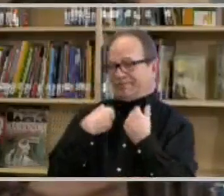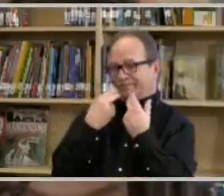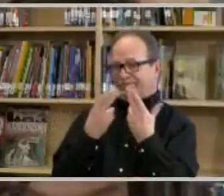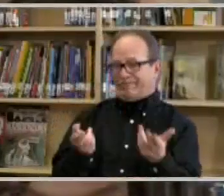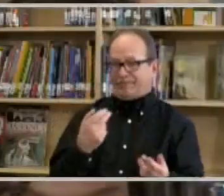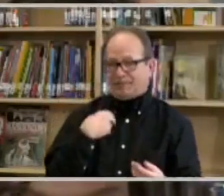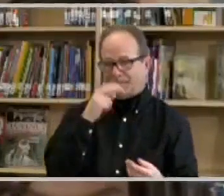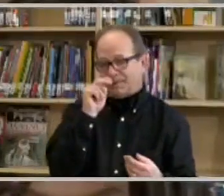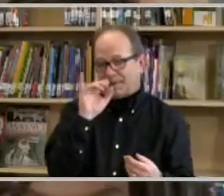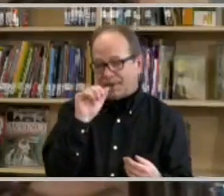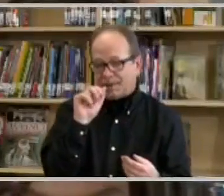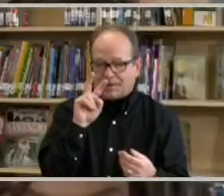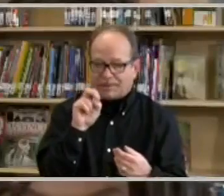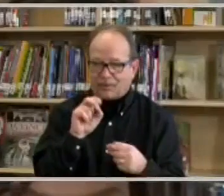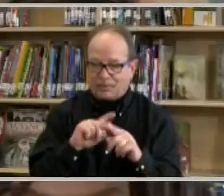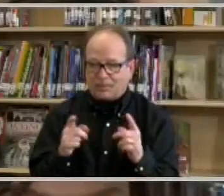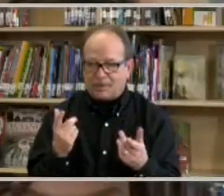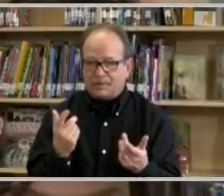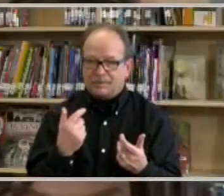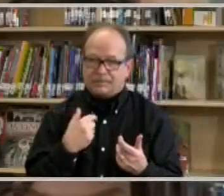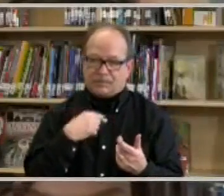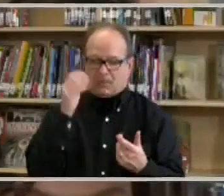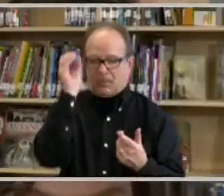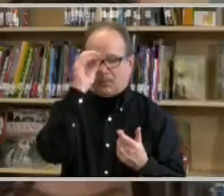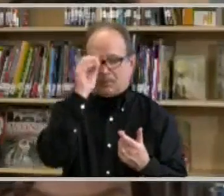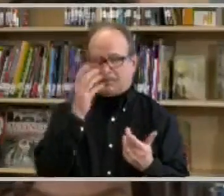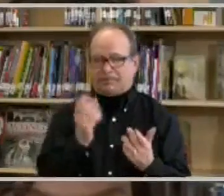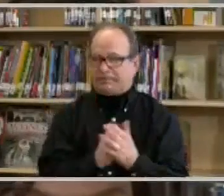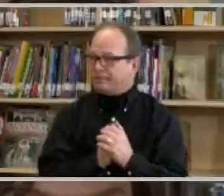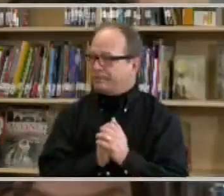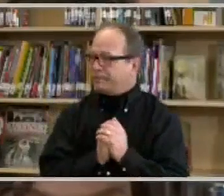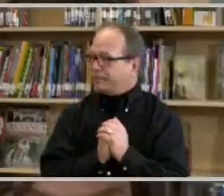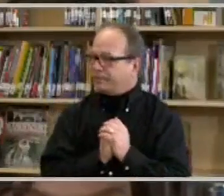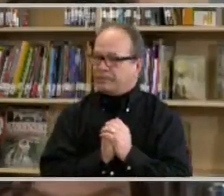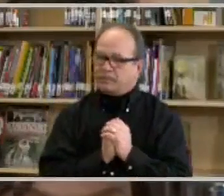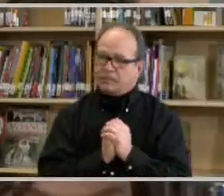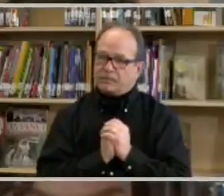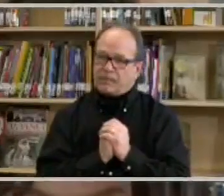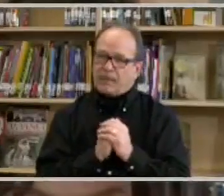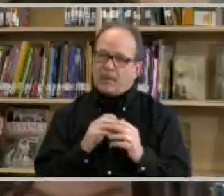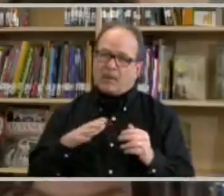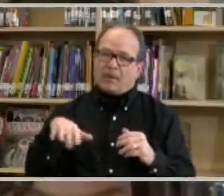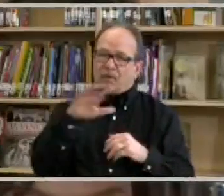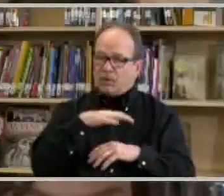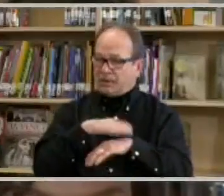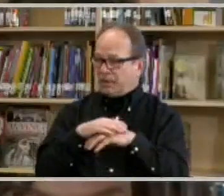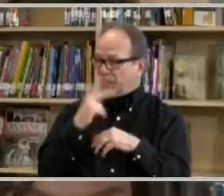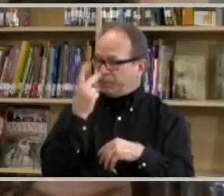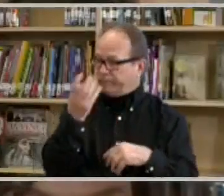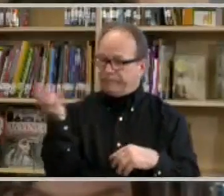THAT MAY BE A NAIVE VIEW BUT IT'S ONE THAT I HAVE, AND I